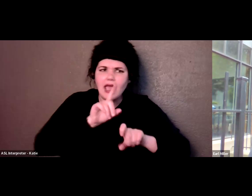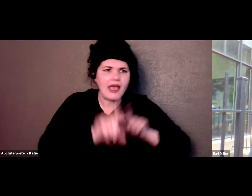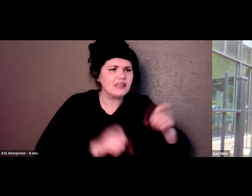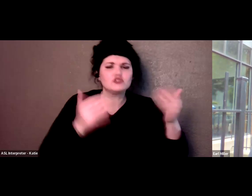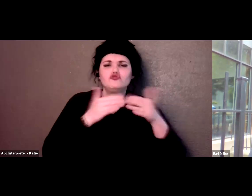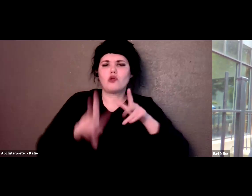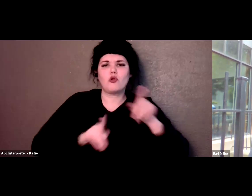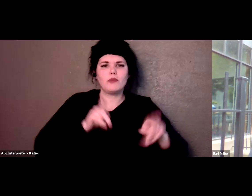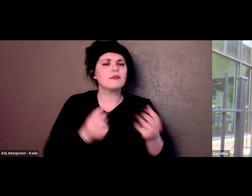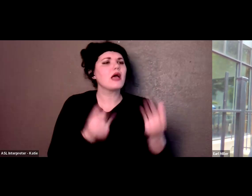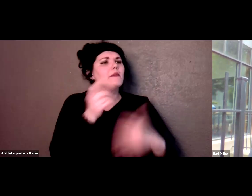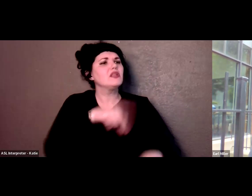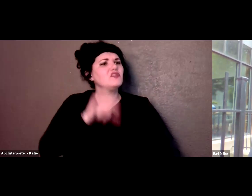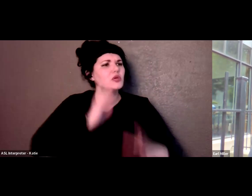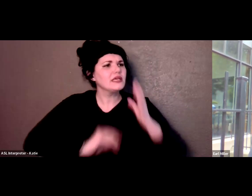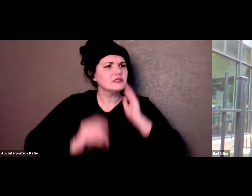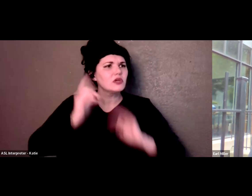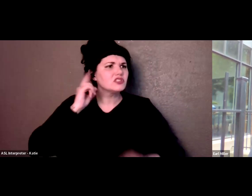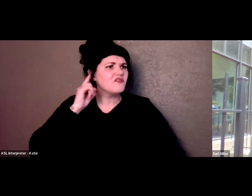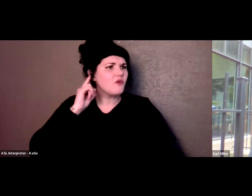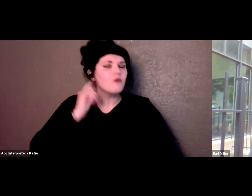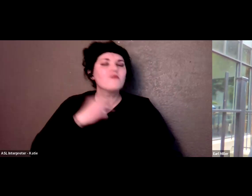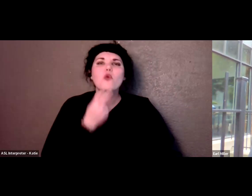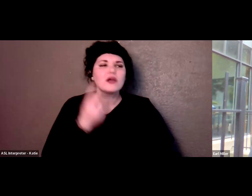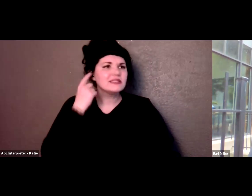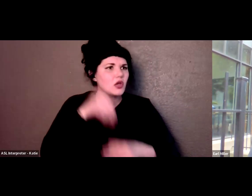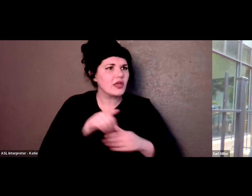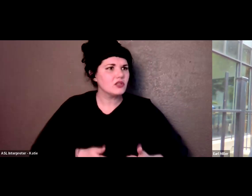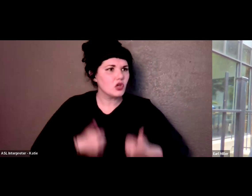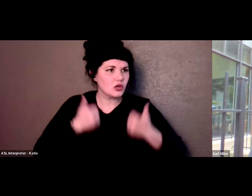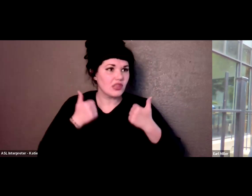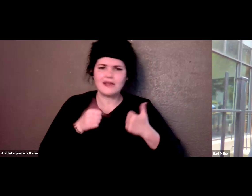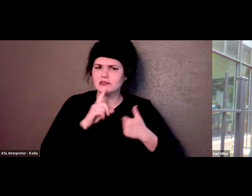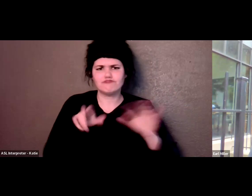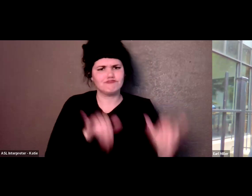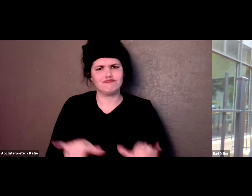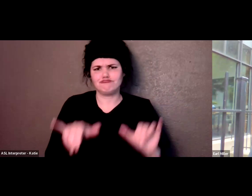it was about 10% of the folks, which is about as common as being left-handed, and just that lack of